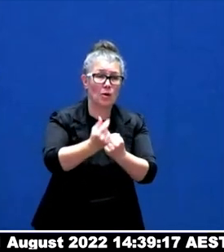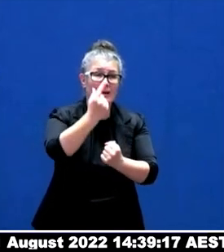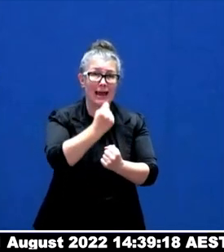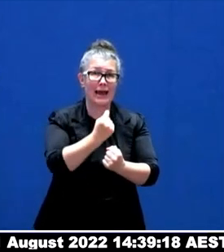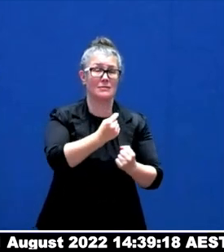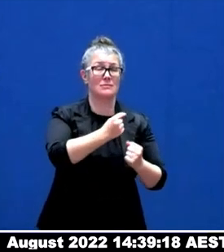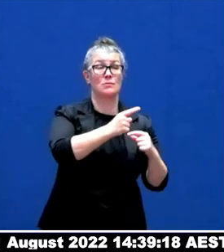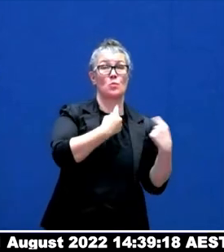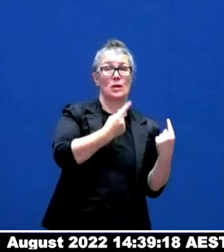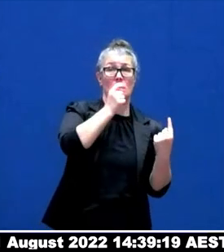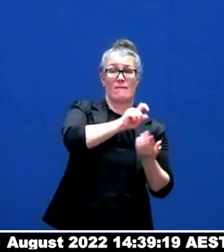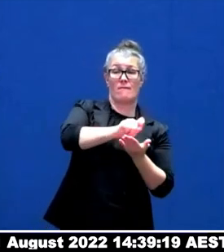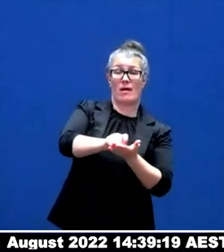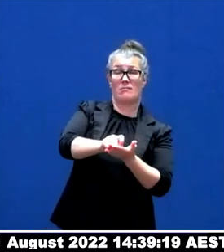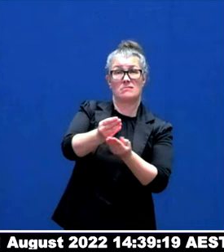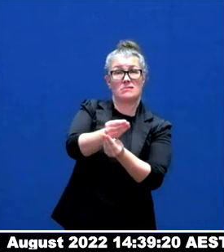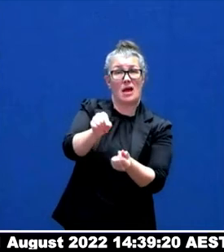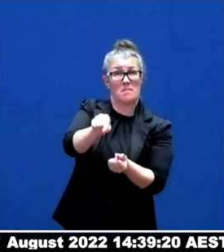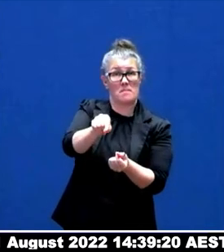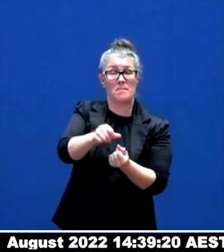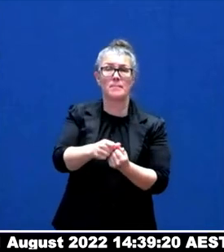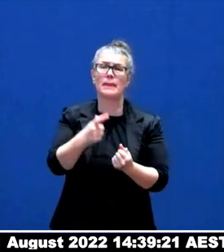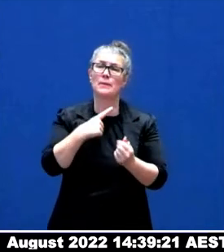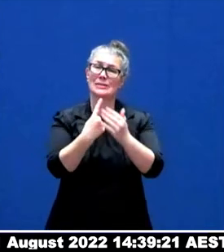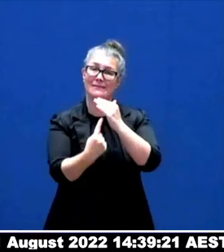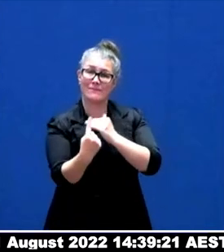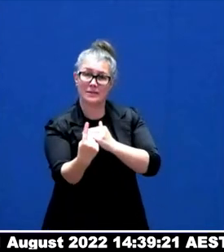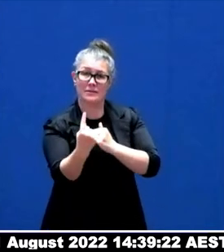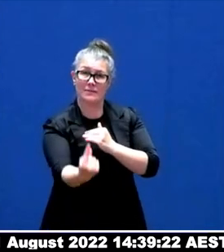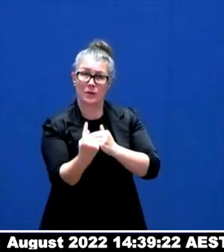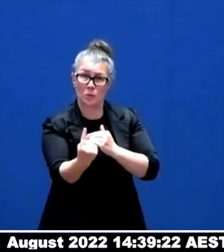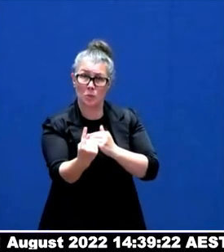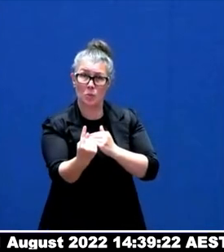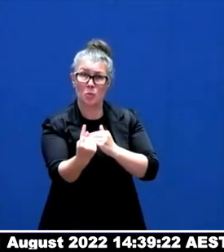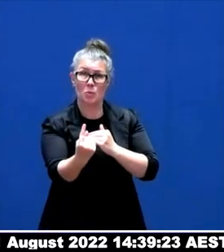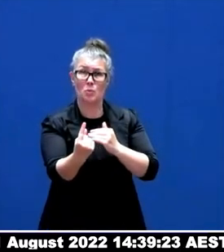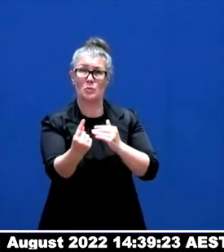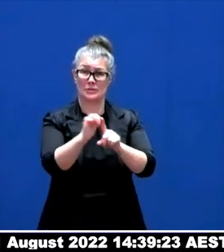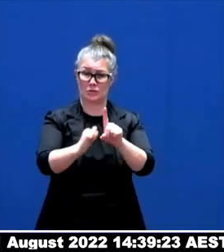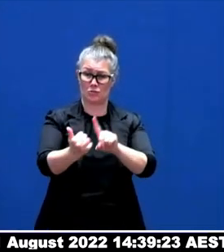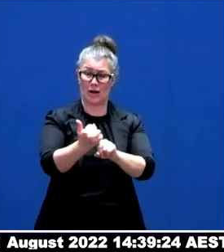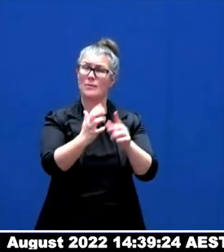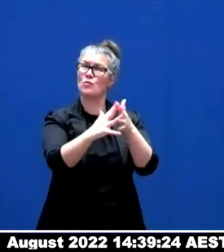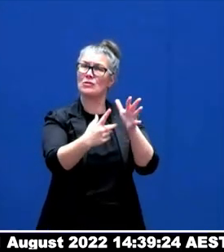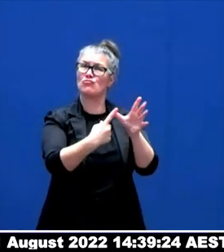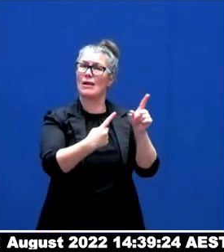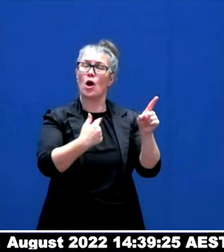So, because they're individualised and basically in Western Australia, I don't really have a live example to give you, I'm sorry.